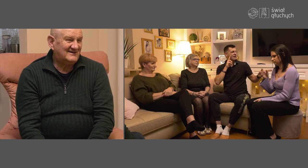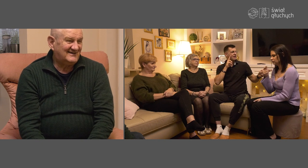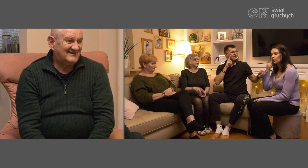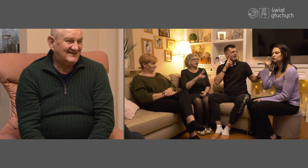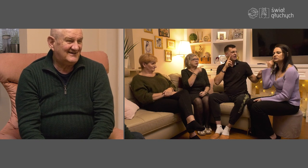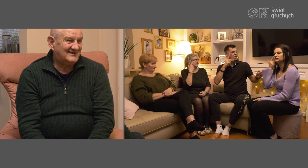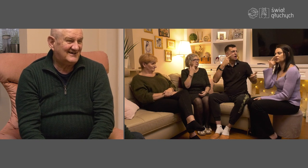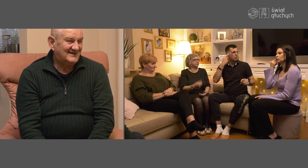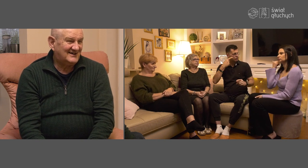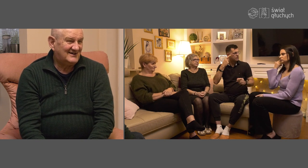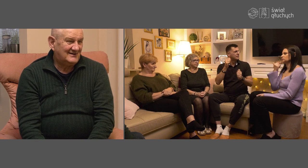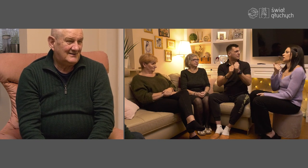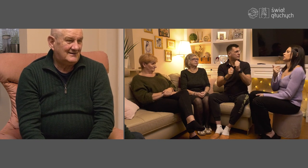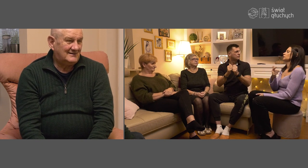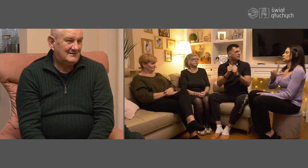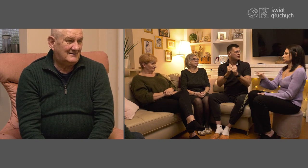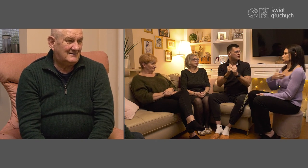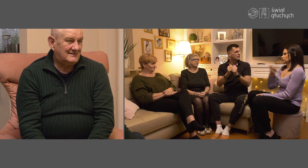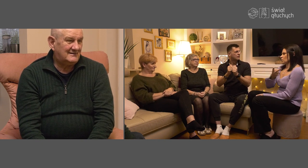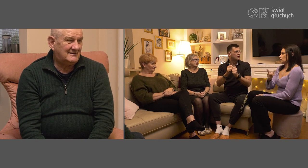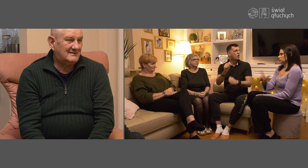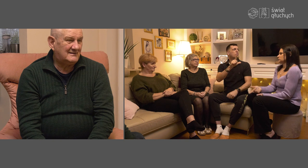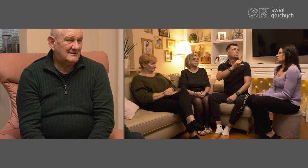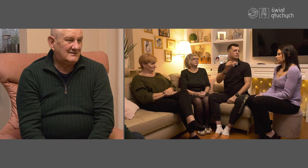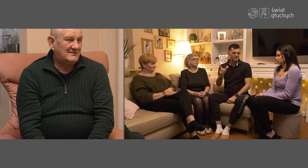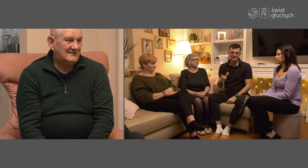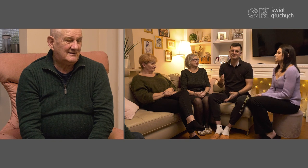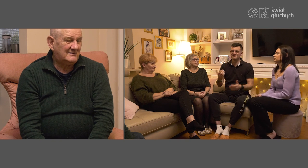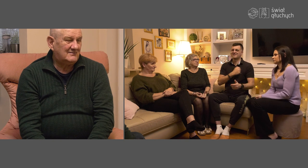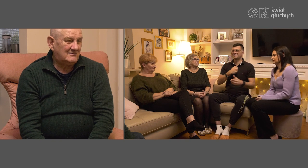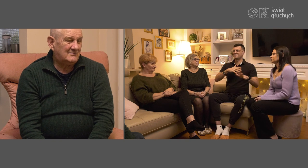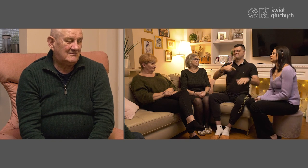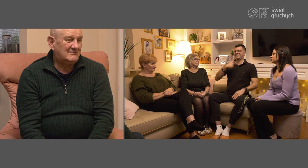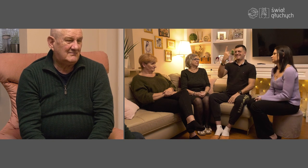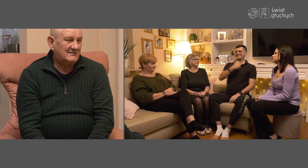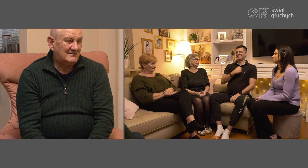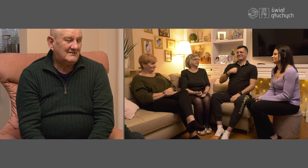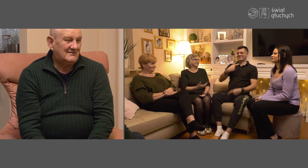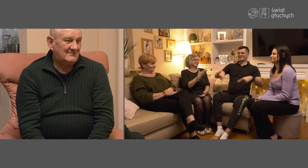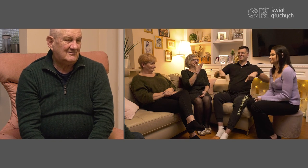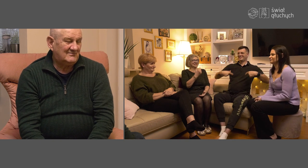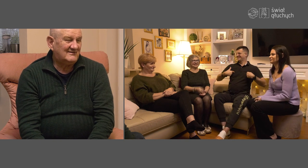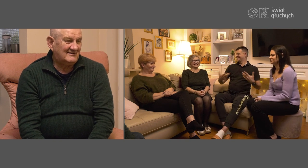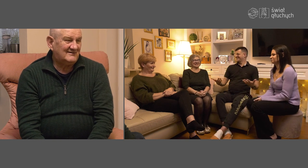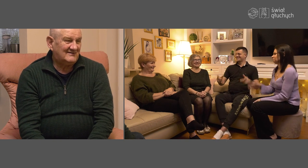[Monika]: Mom to elementary school in Gołtyczyn, and vocational school in Warosow. [Rafał]: Łucka. Parents in Warsaw. So I'm the only one who didn't study in Warsaw!